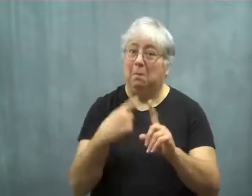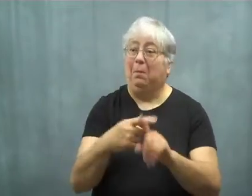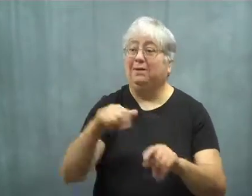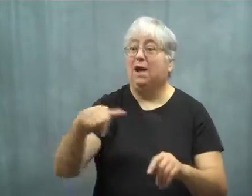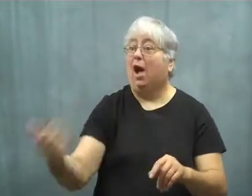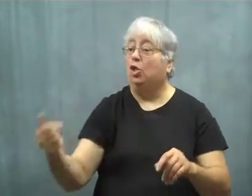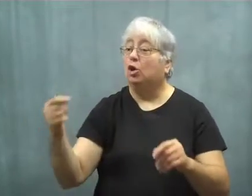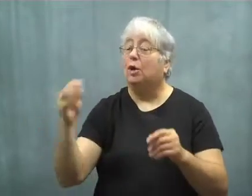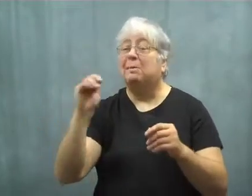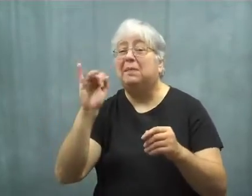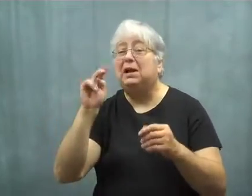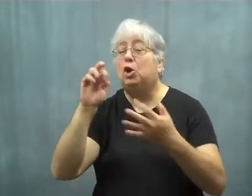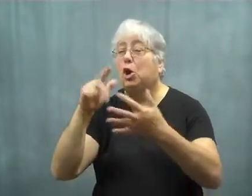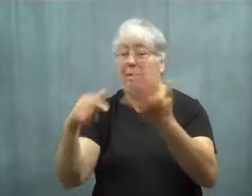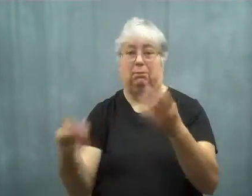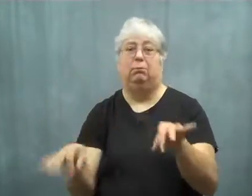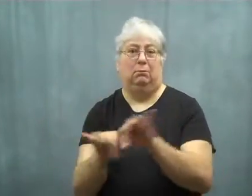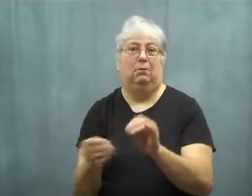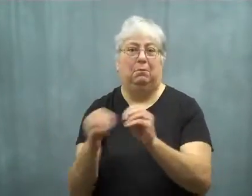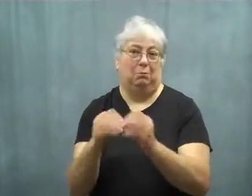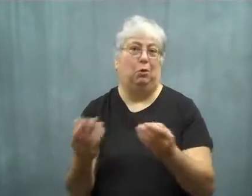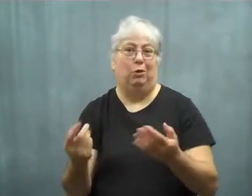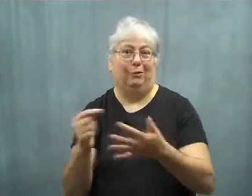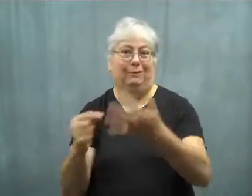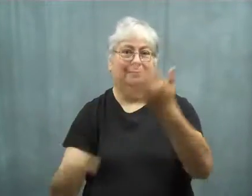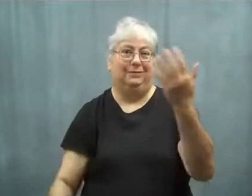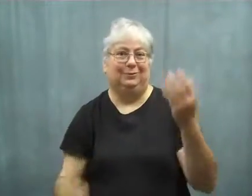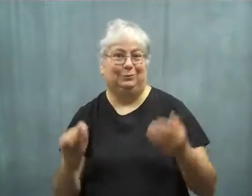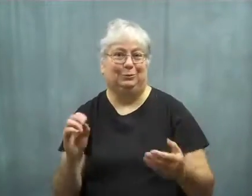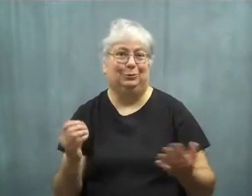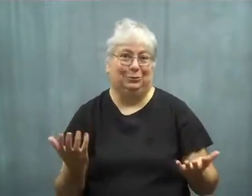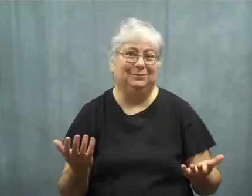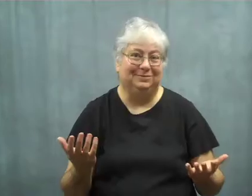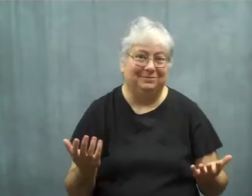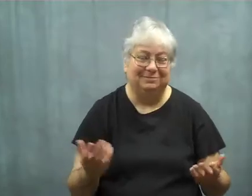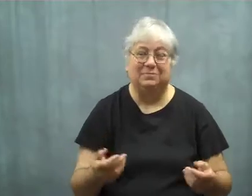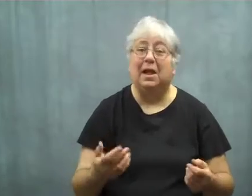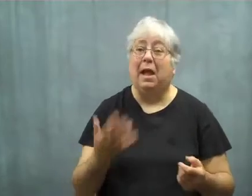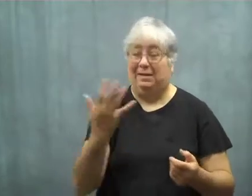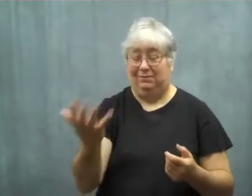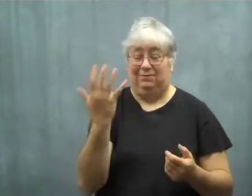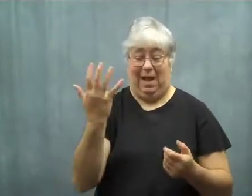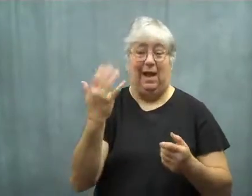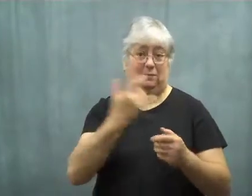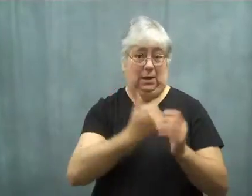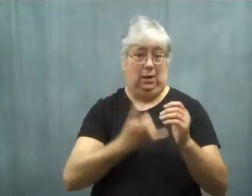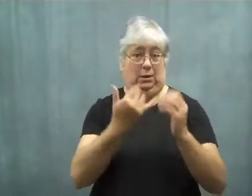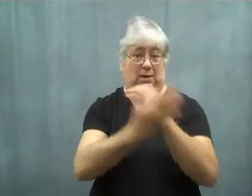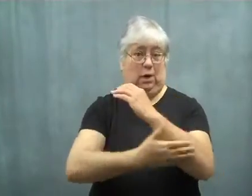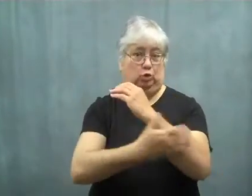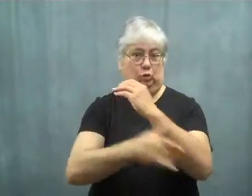That's not counting the value of the other minerals that could be mined.